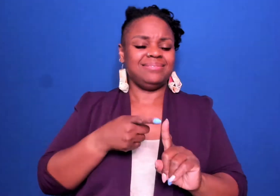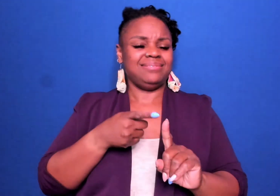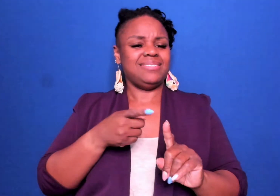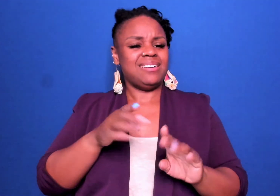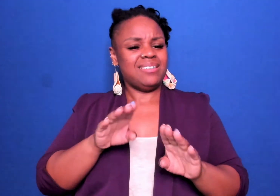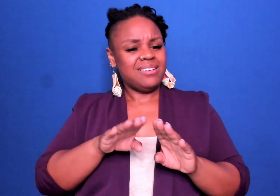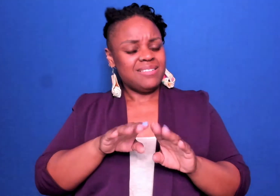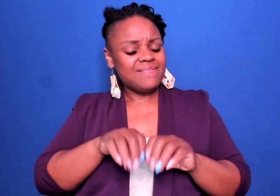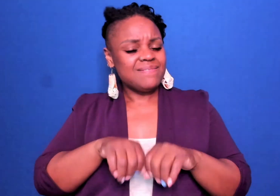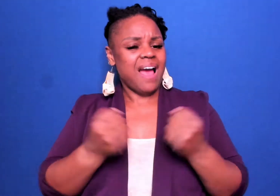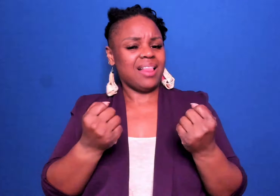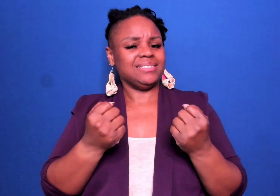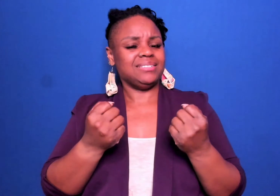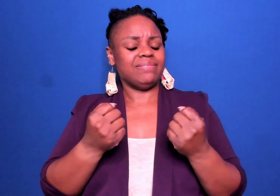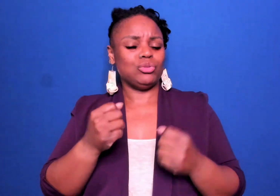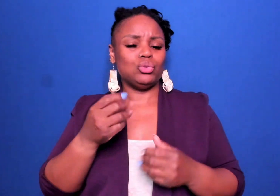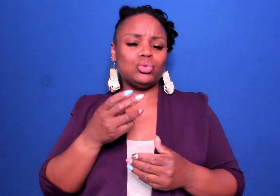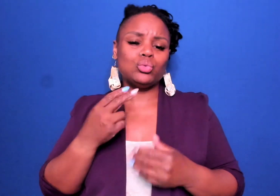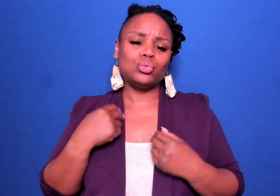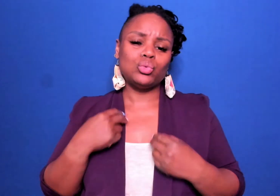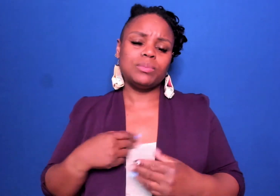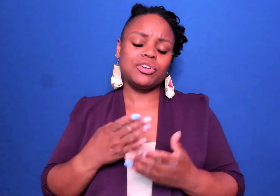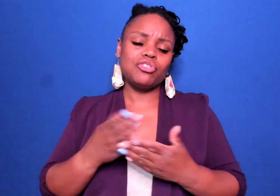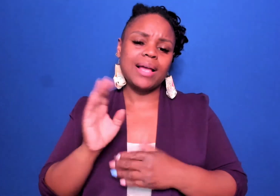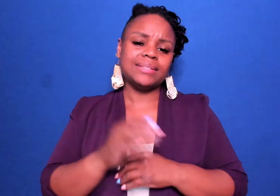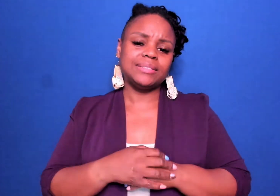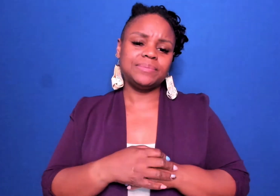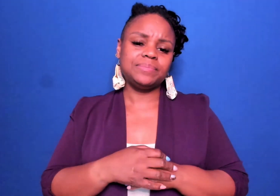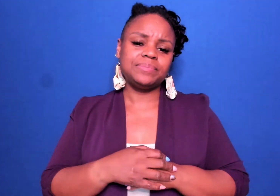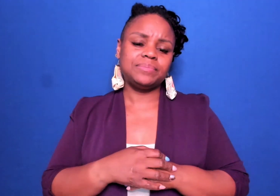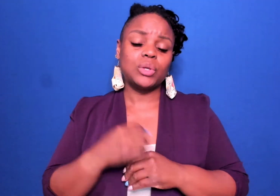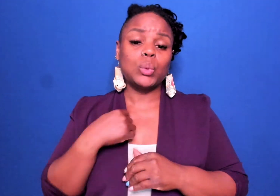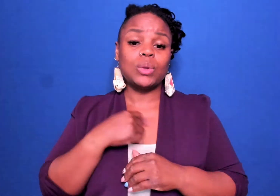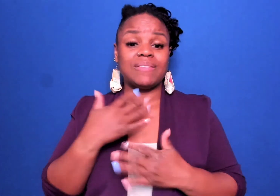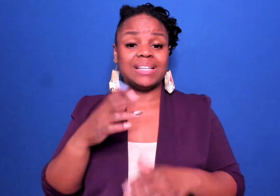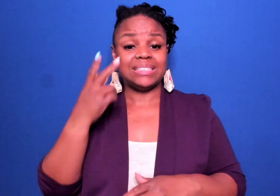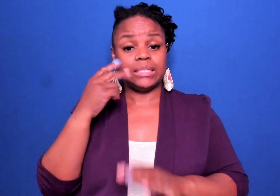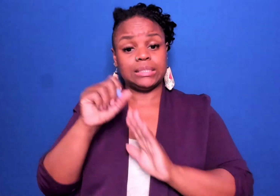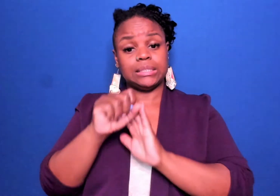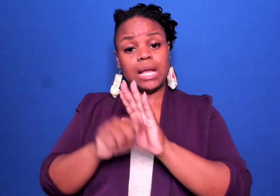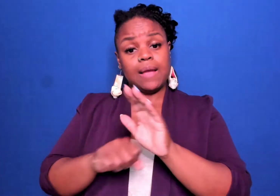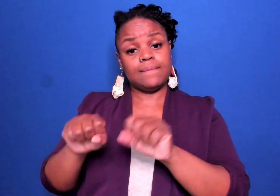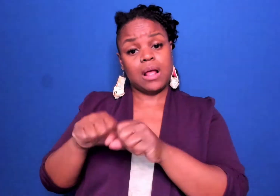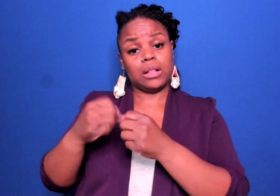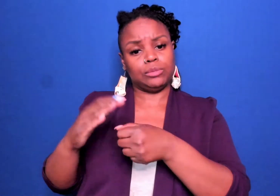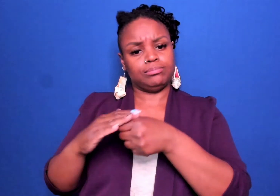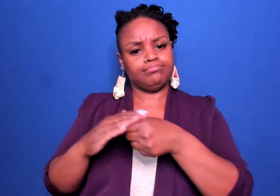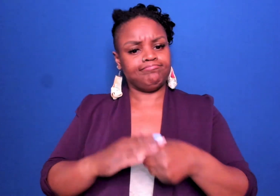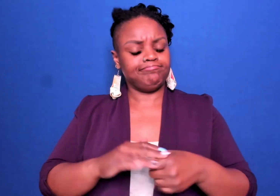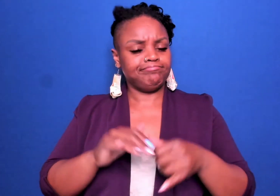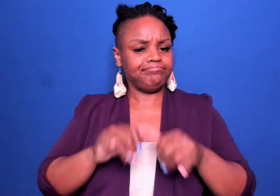are direct violations of human rights. We have seen state violence and oppression in